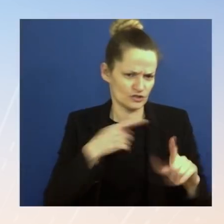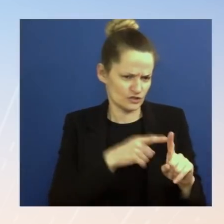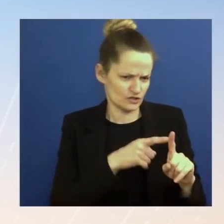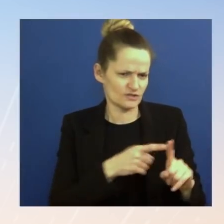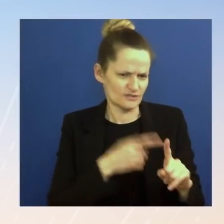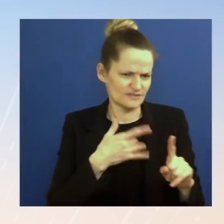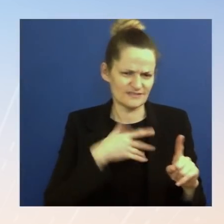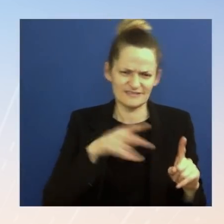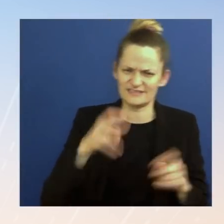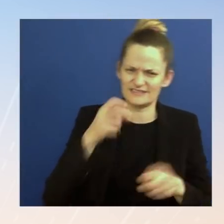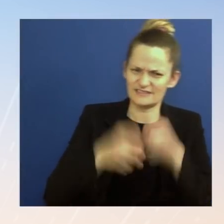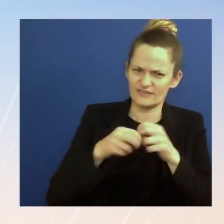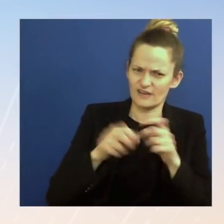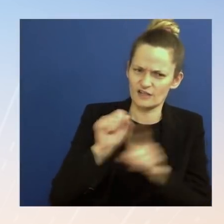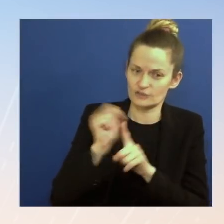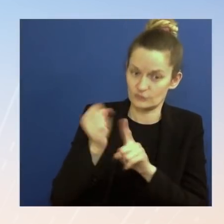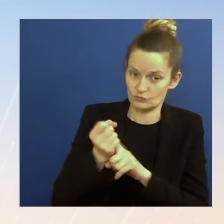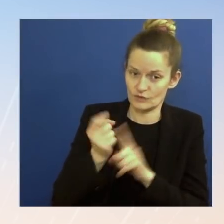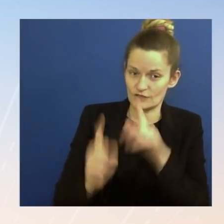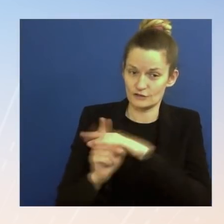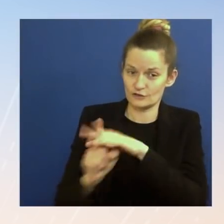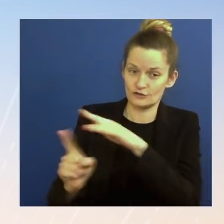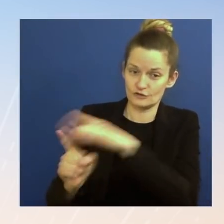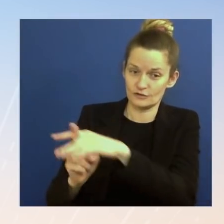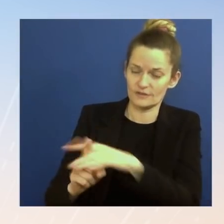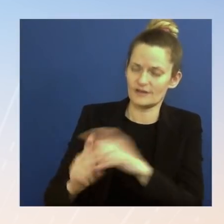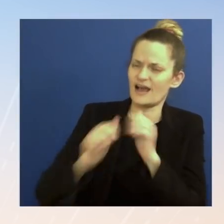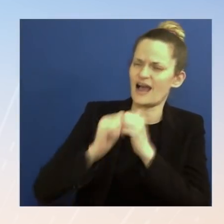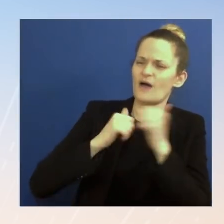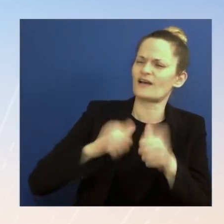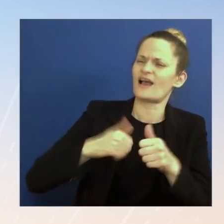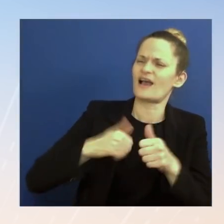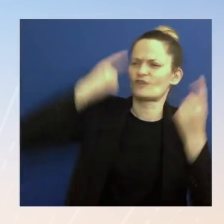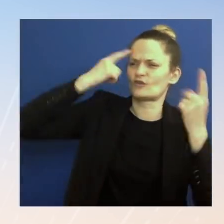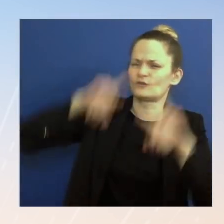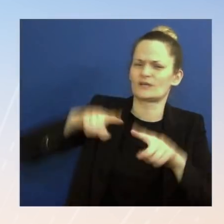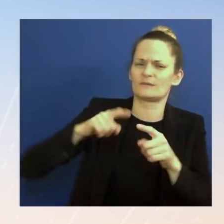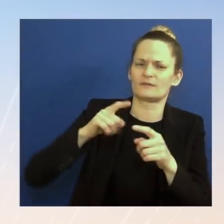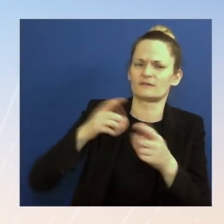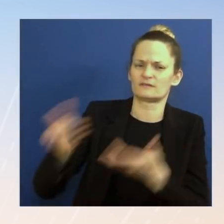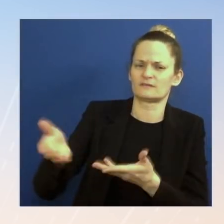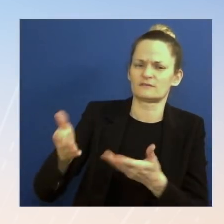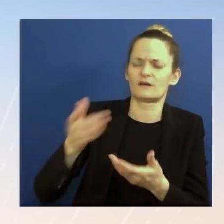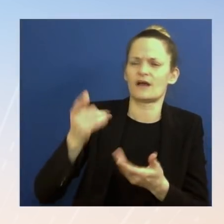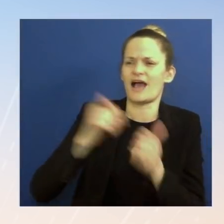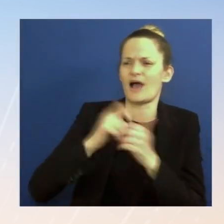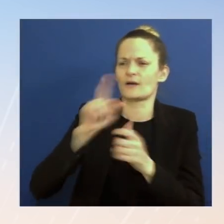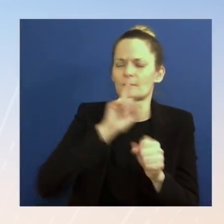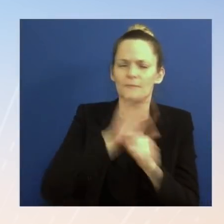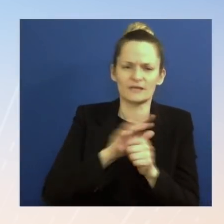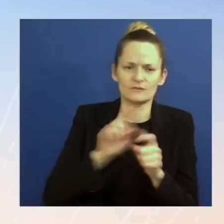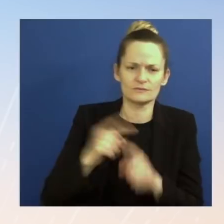from the commitments we've made under the Taiwan Relations Act. And the President stands by those. Go ahead, James.